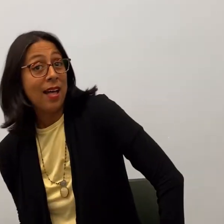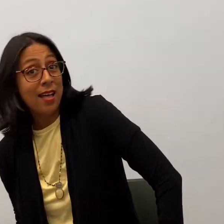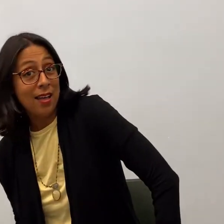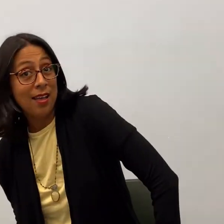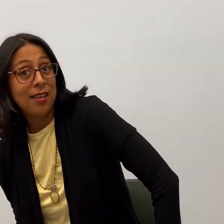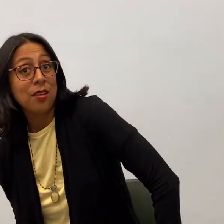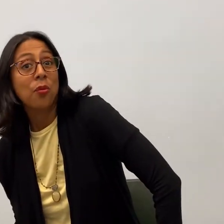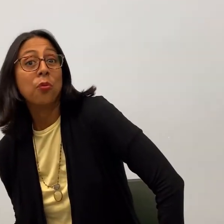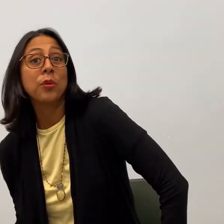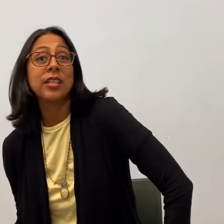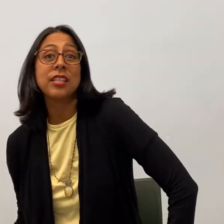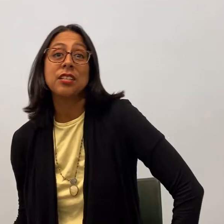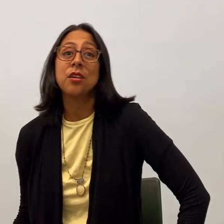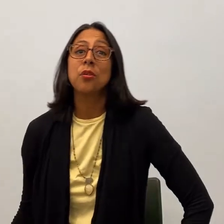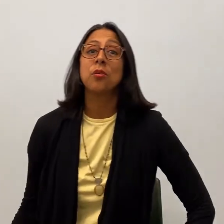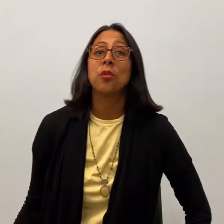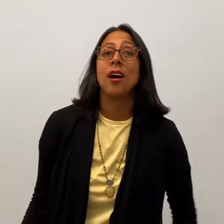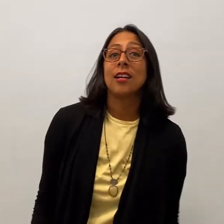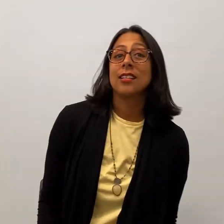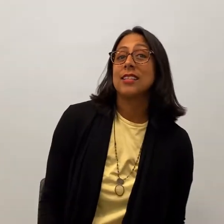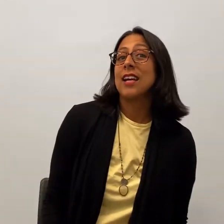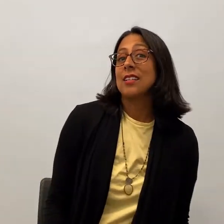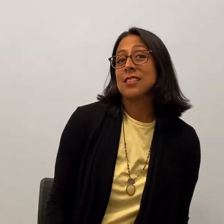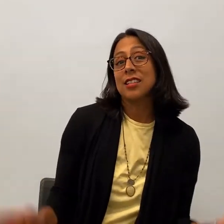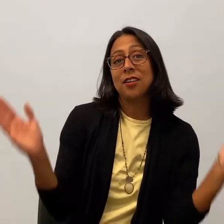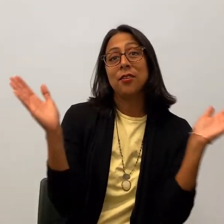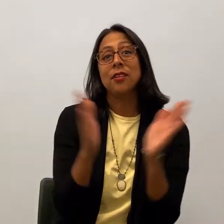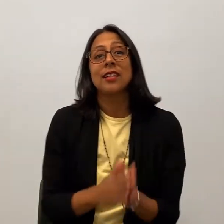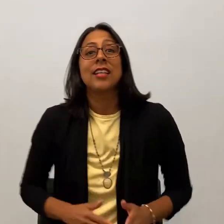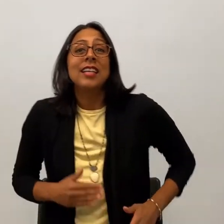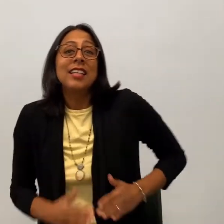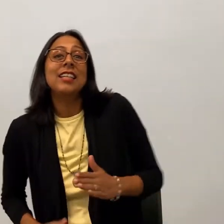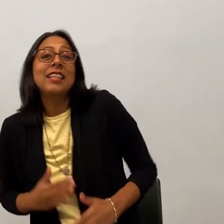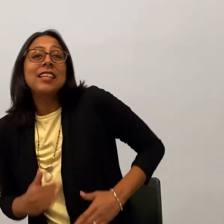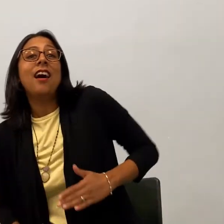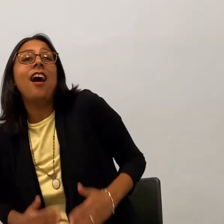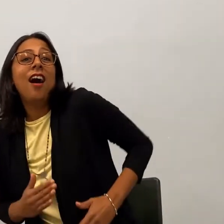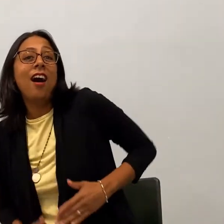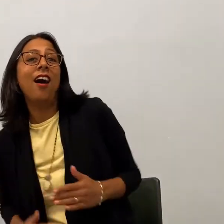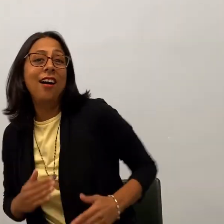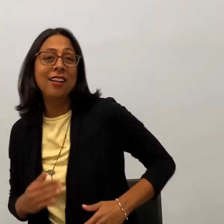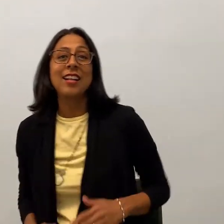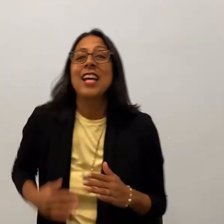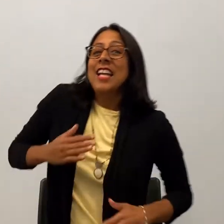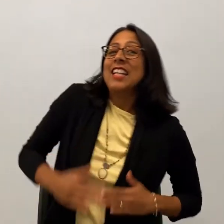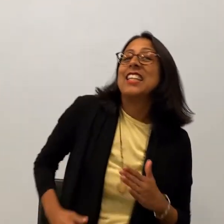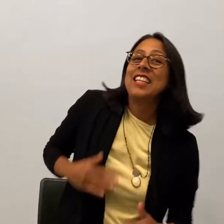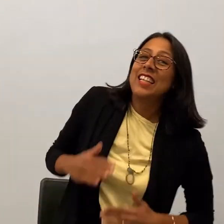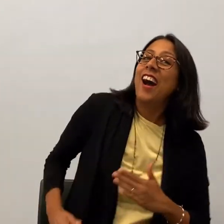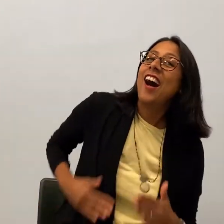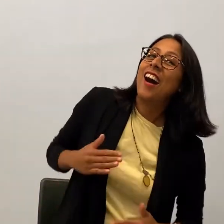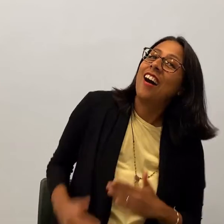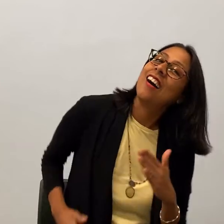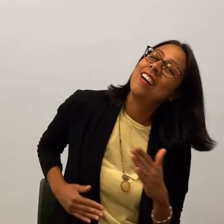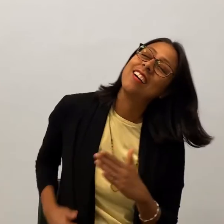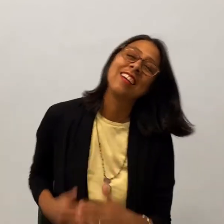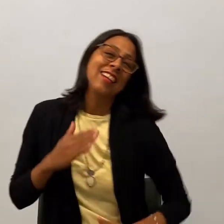But We know crocodiles go [clap] hee hee ha ha ha Hee hee ha ha ha